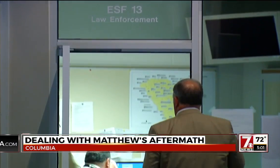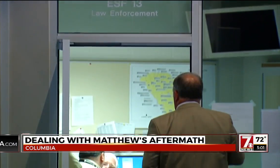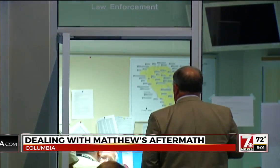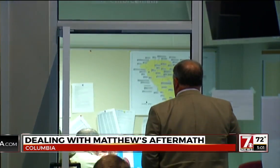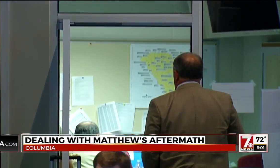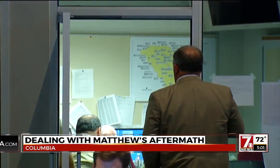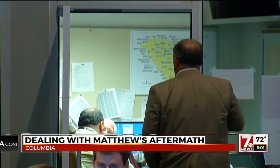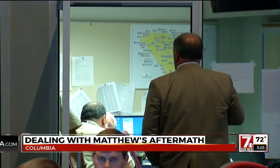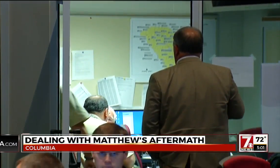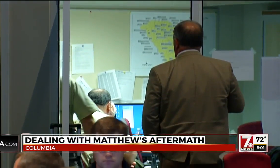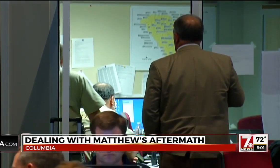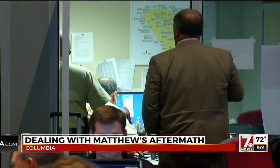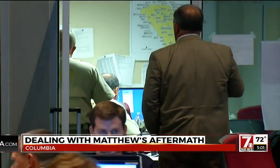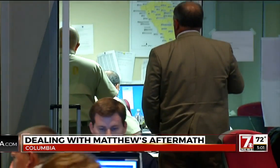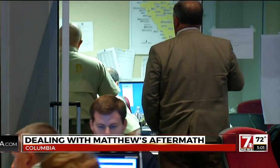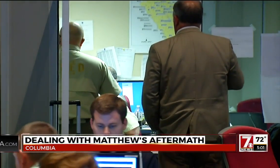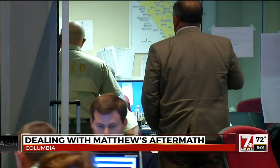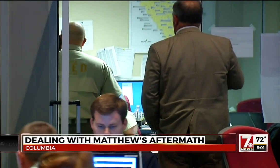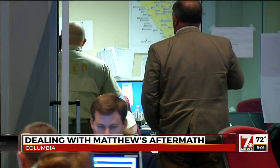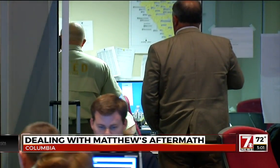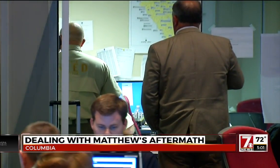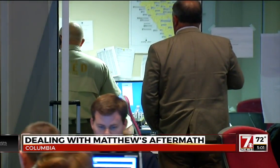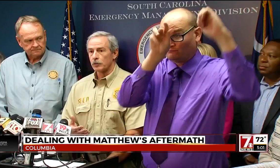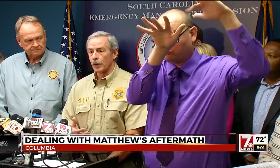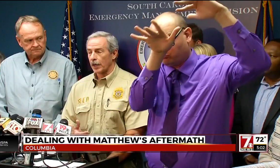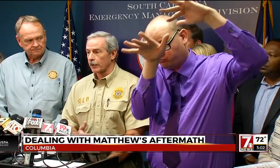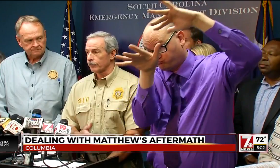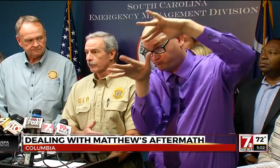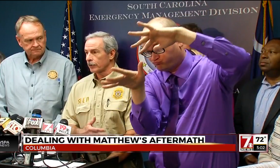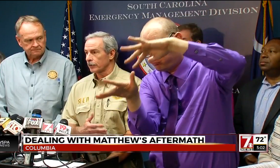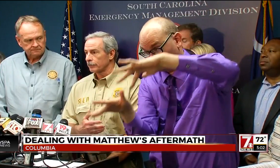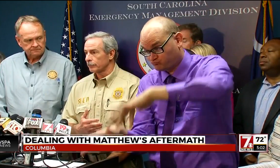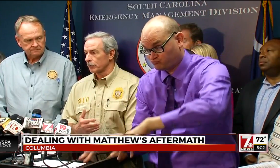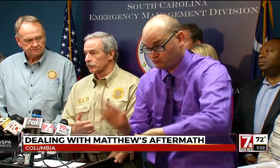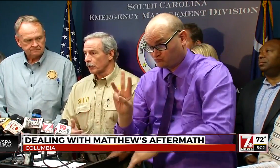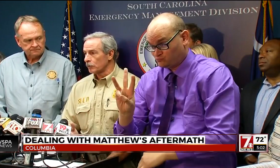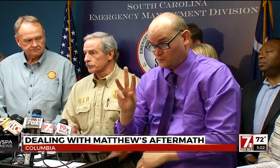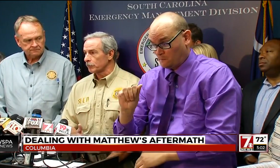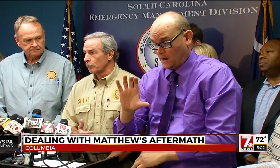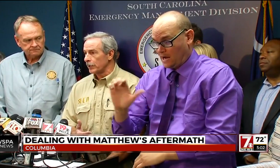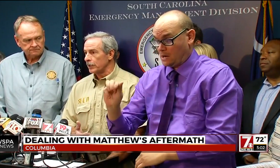GUARD WHO WENT IN IN AND HAVE BEEN DOING RESCUES. THEY WILL CONTINUE TO DO THAT. THE STATE LAW ENFORCEMENT DIVISION IS ALSO SECURING THAT AREA.